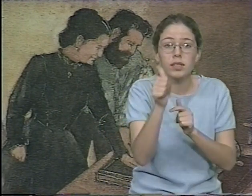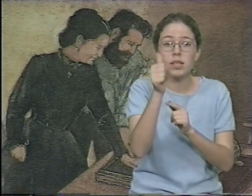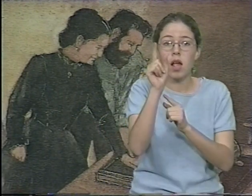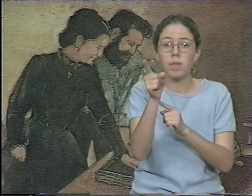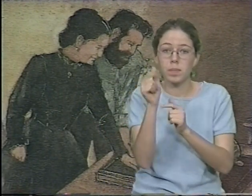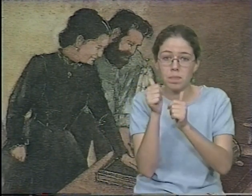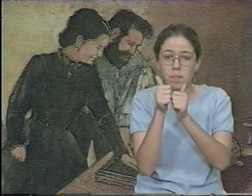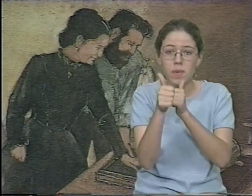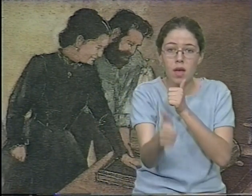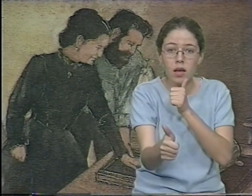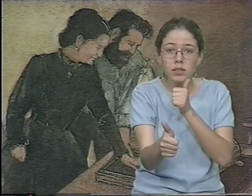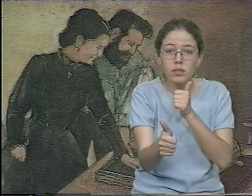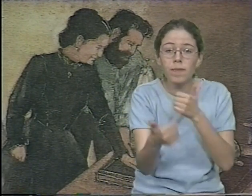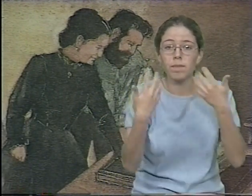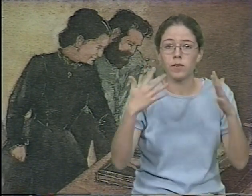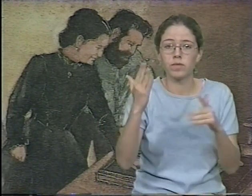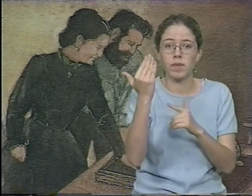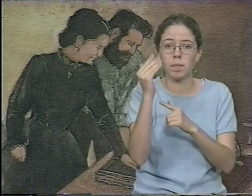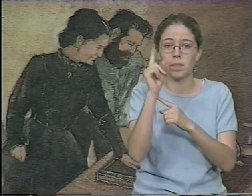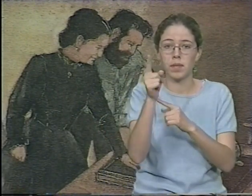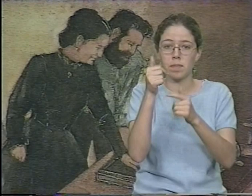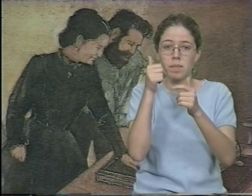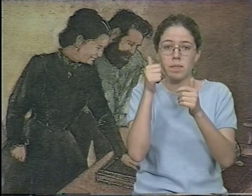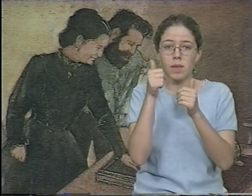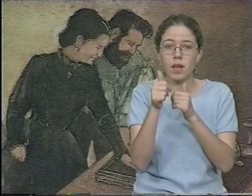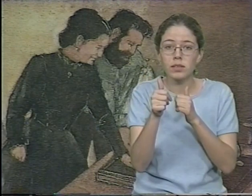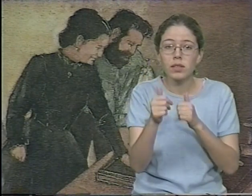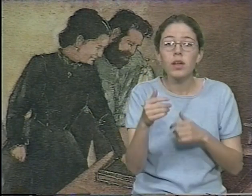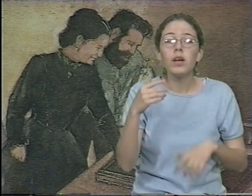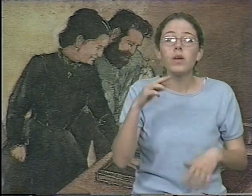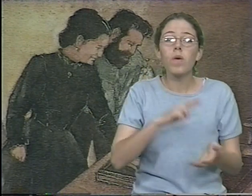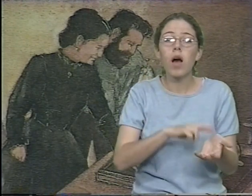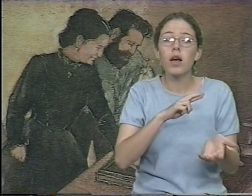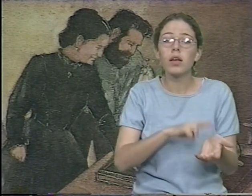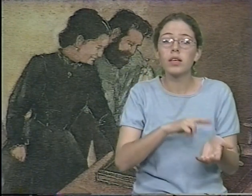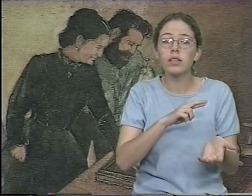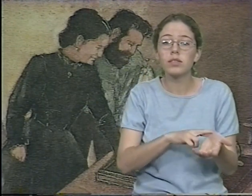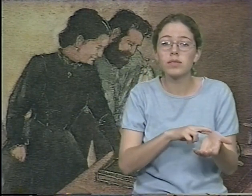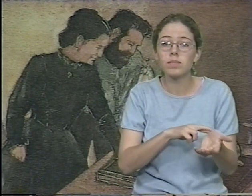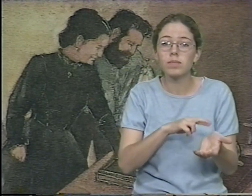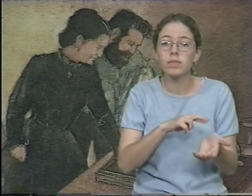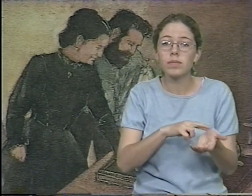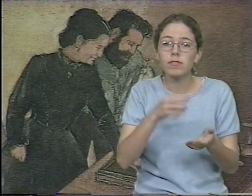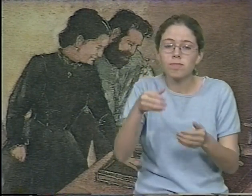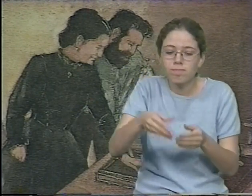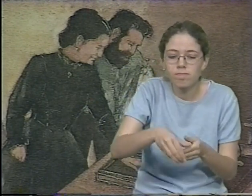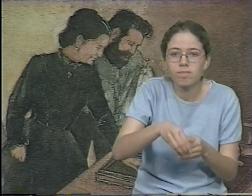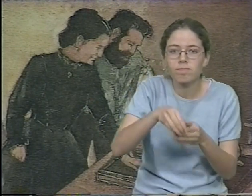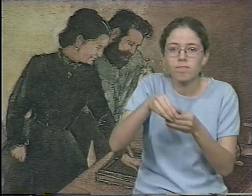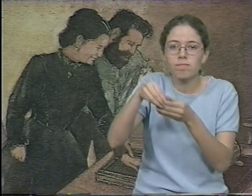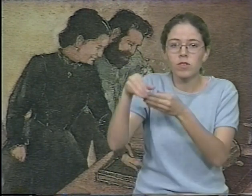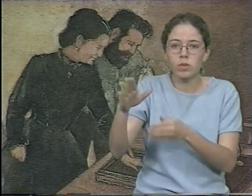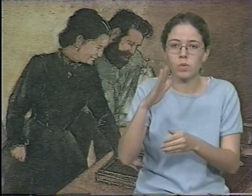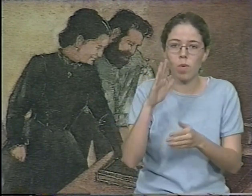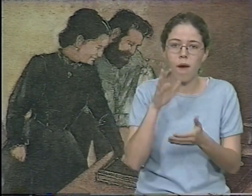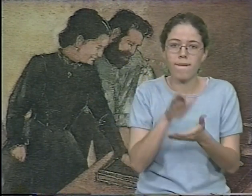The only sound in the laboratory was the ticking of the clock. Five minutes passed. Ten minutes.